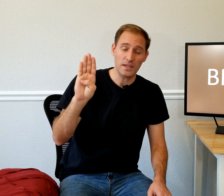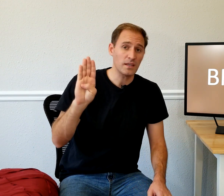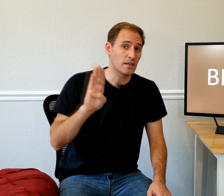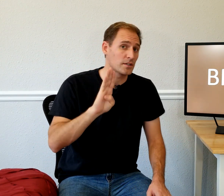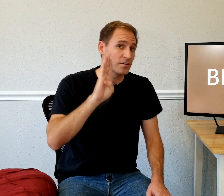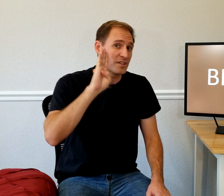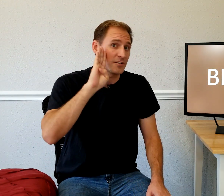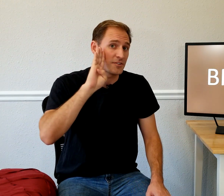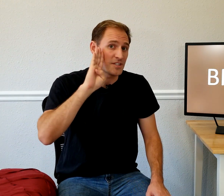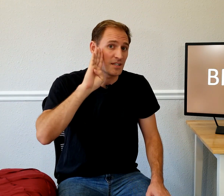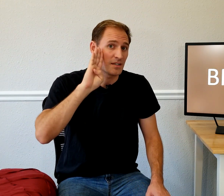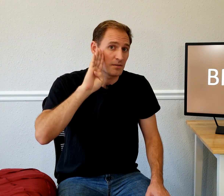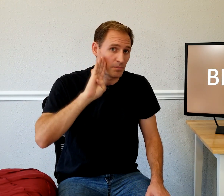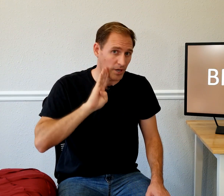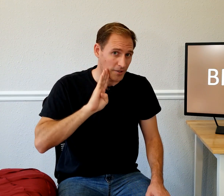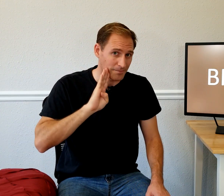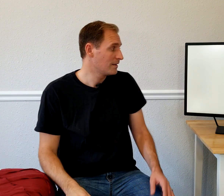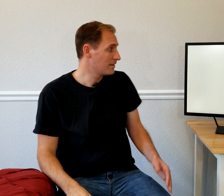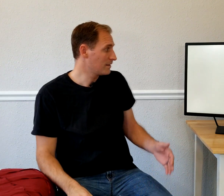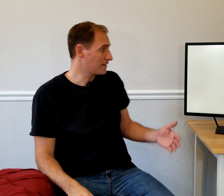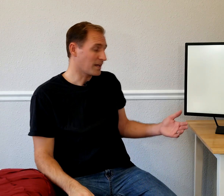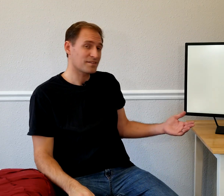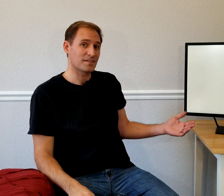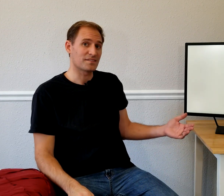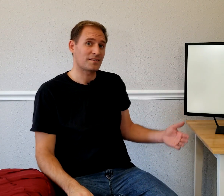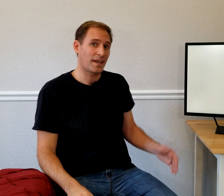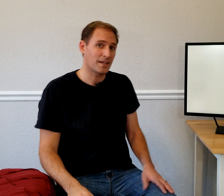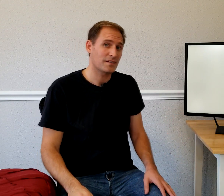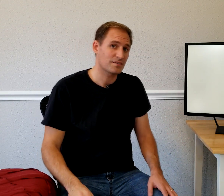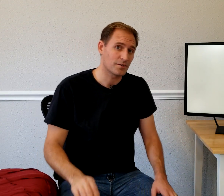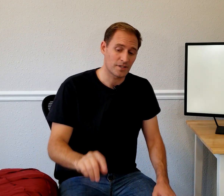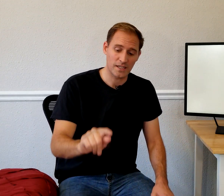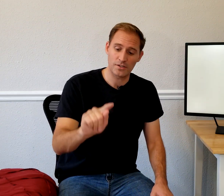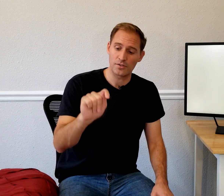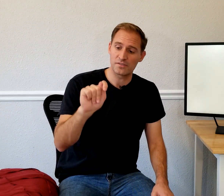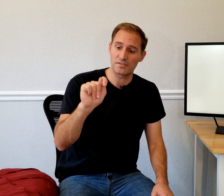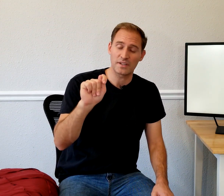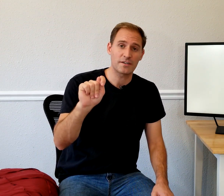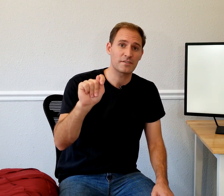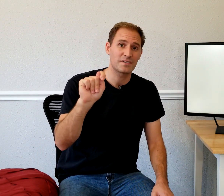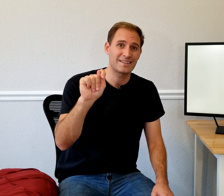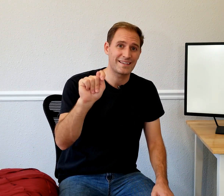and it goes down your cheek brown. Next is tan so again you use your letter T